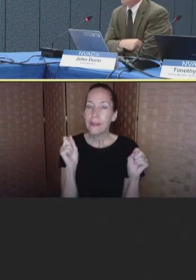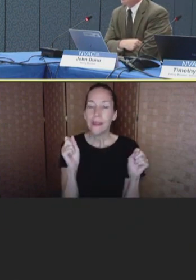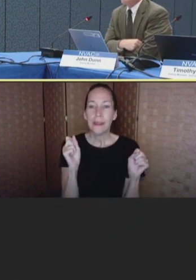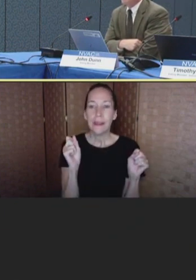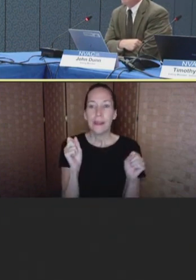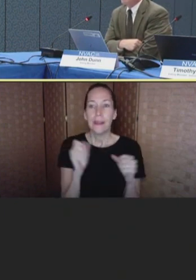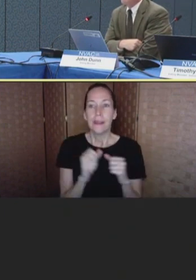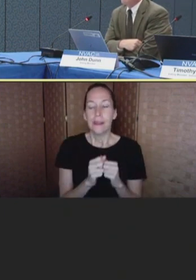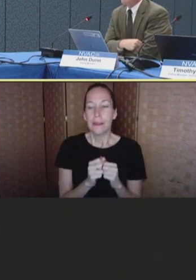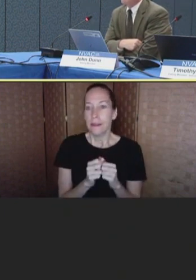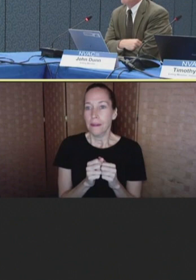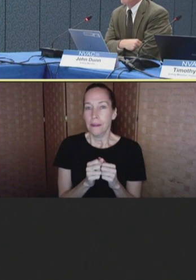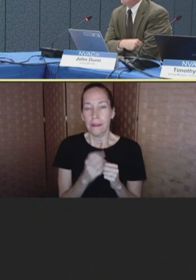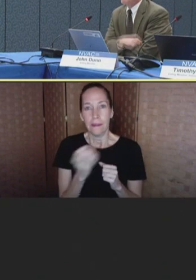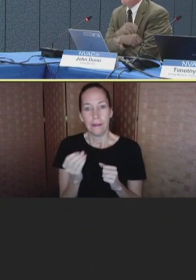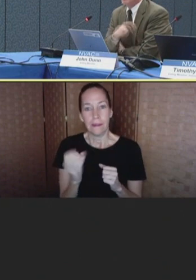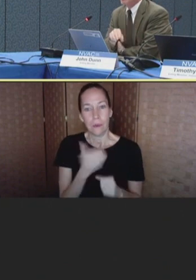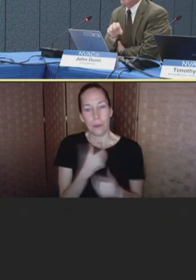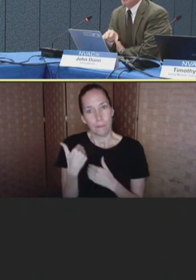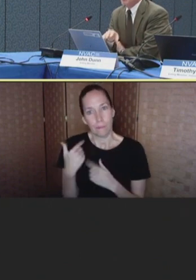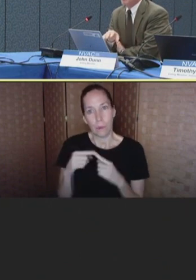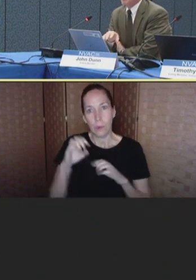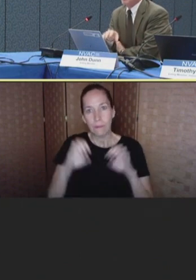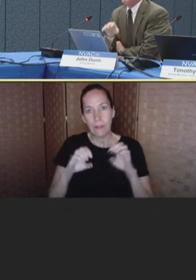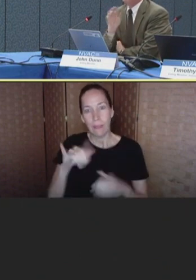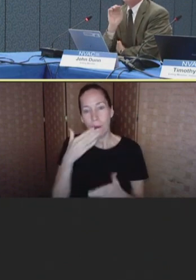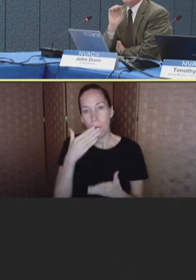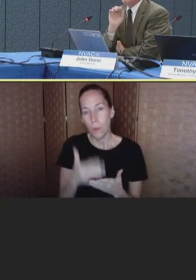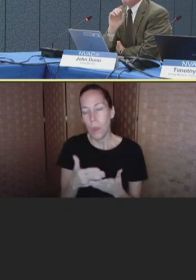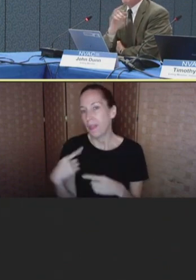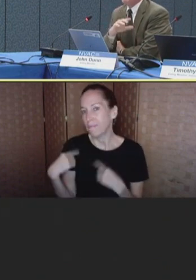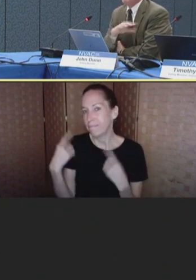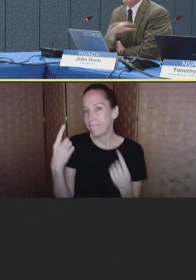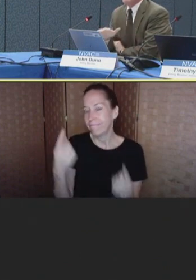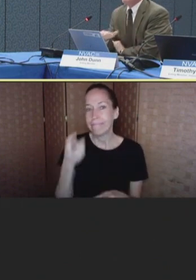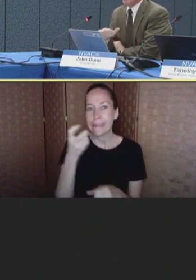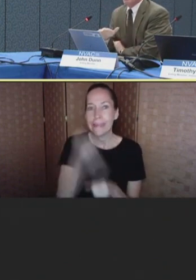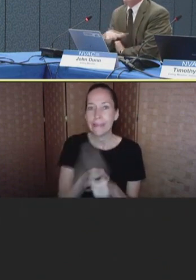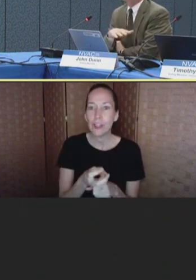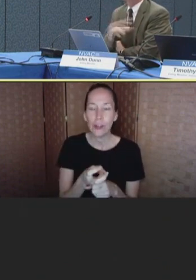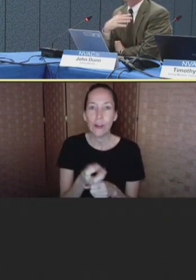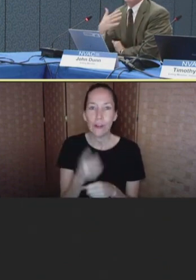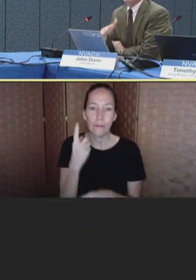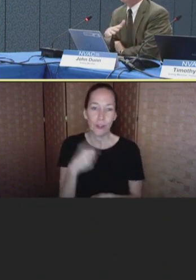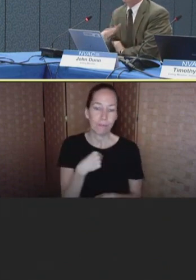evaluate it well has always been a very difficult thing for me as a provider and me working